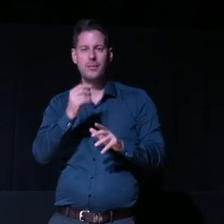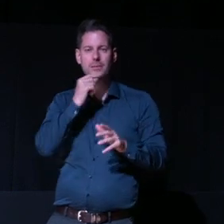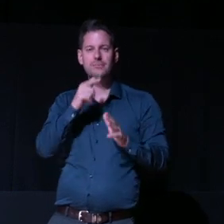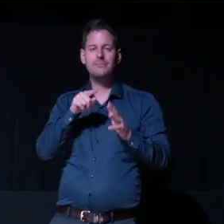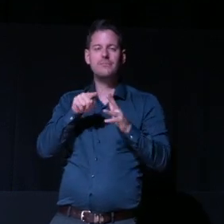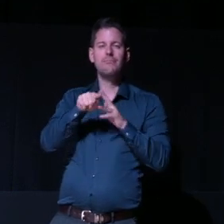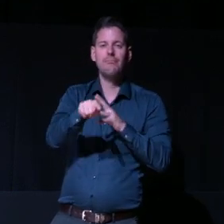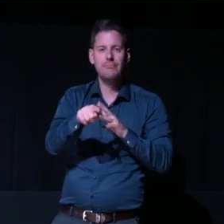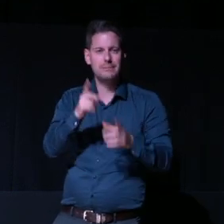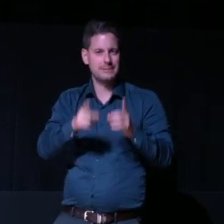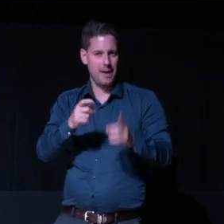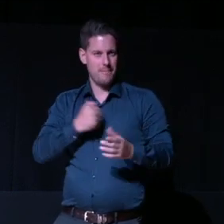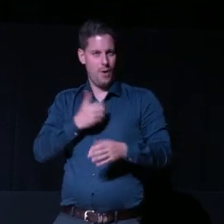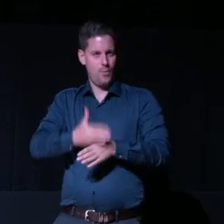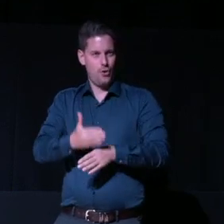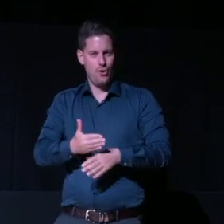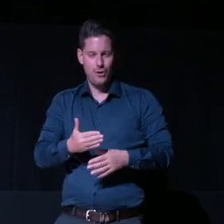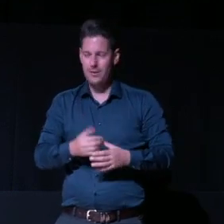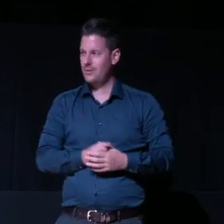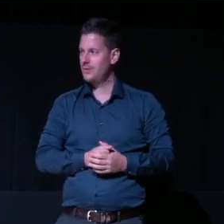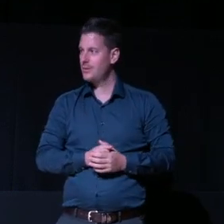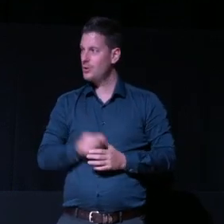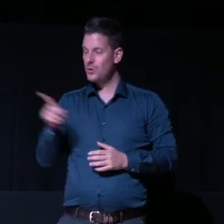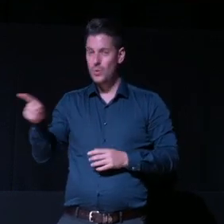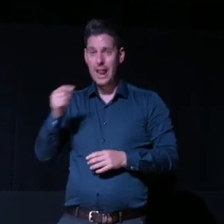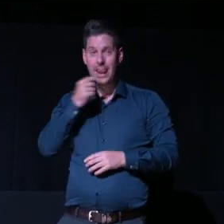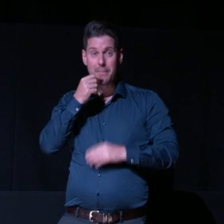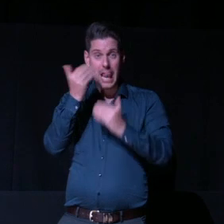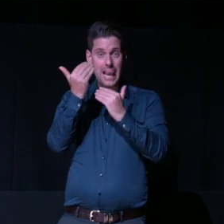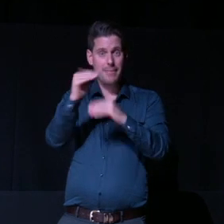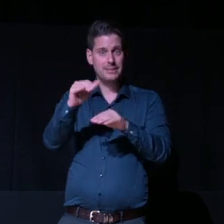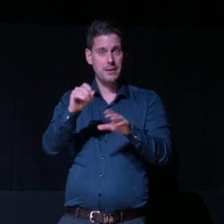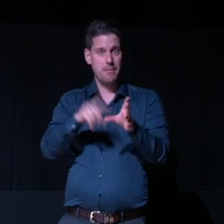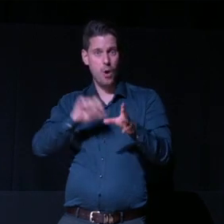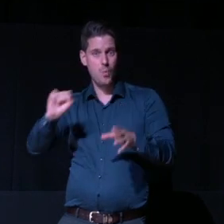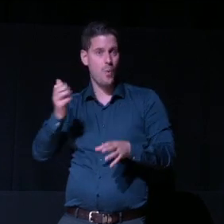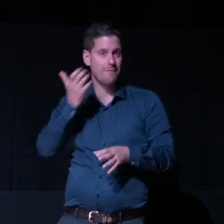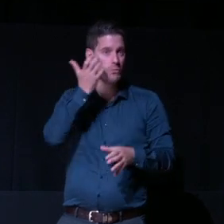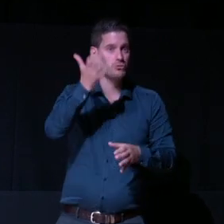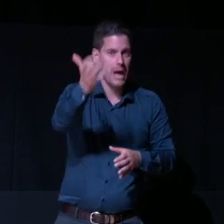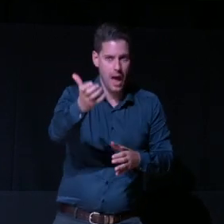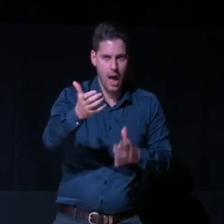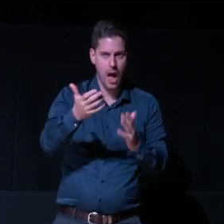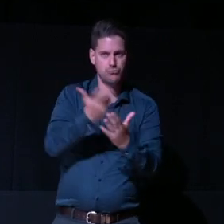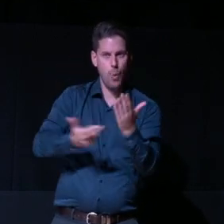So do you feel constrained about what you would paint in the future because of the spectre of Henson? Because of this...